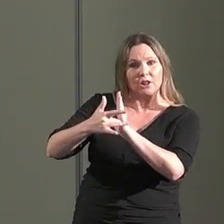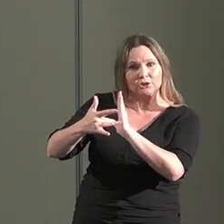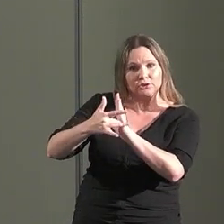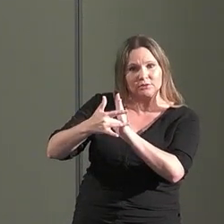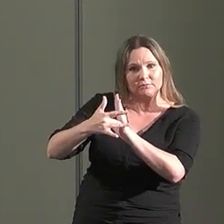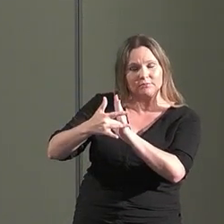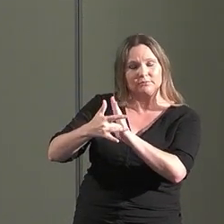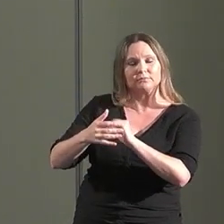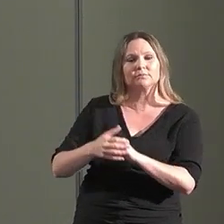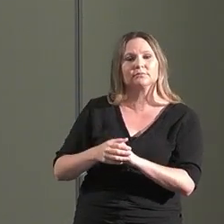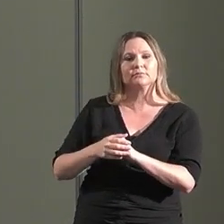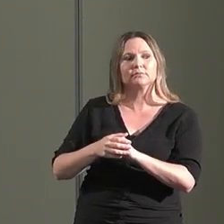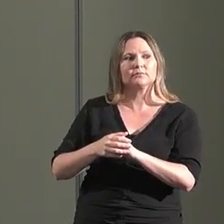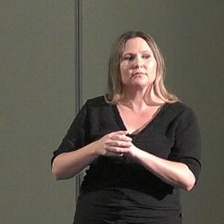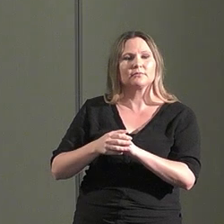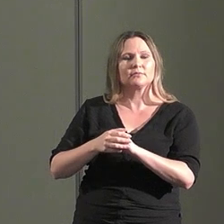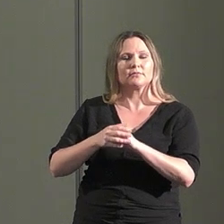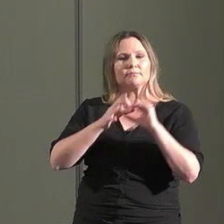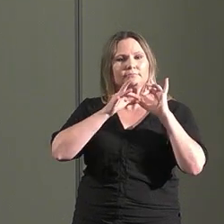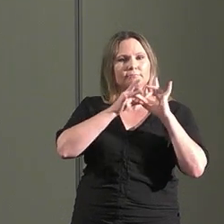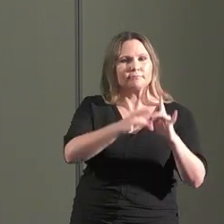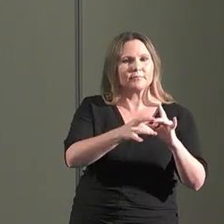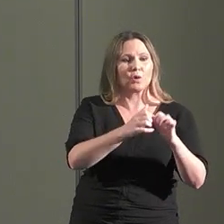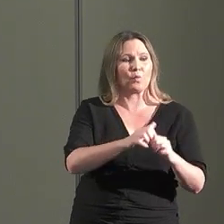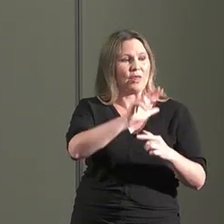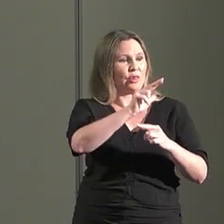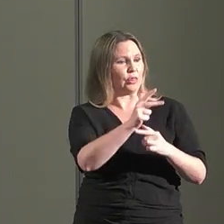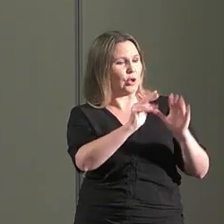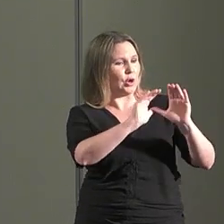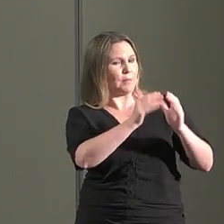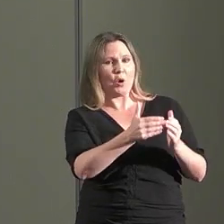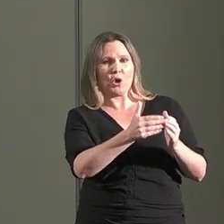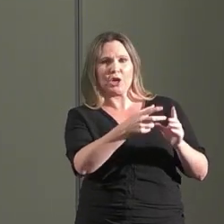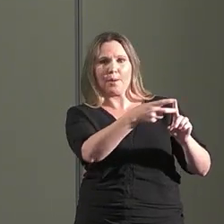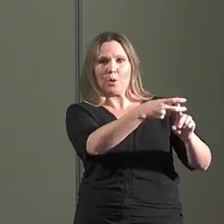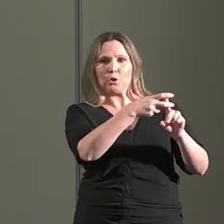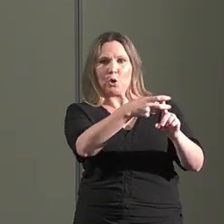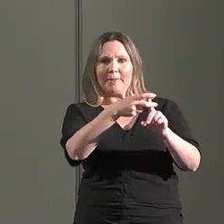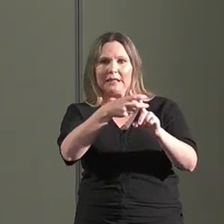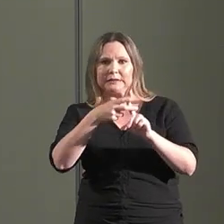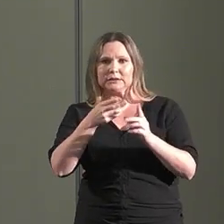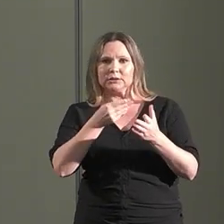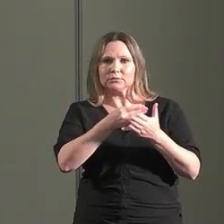Does it apply to third-party and procurement?